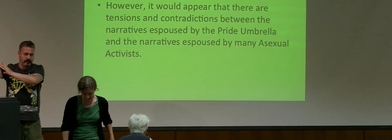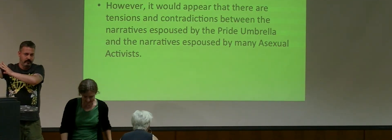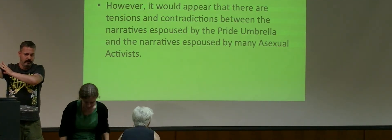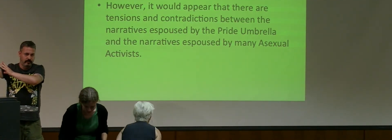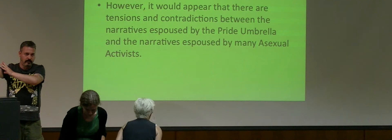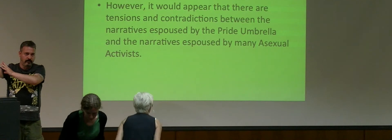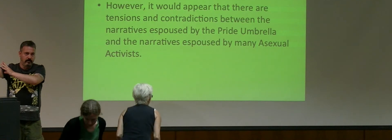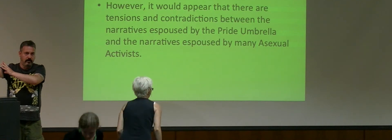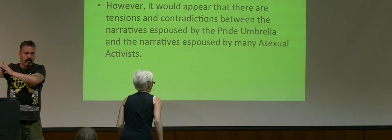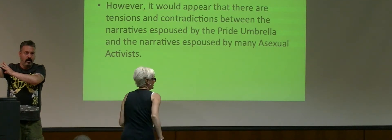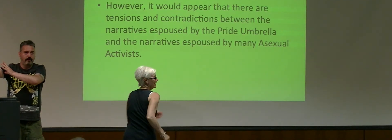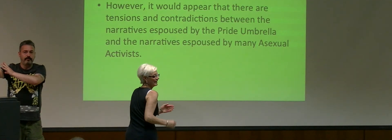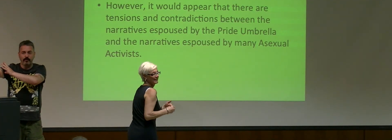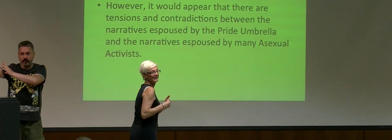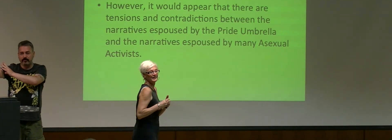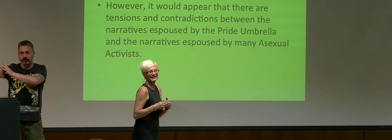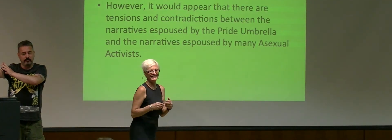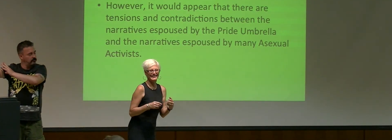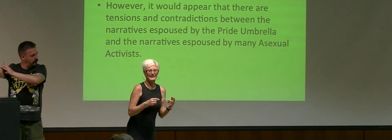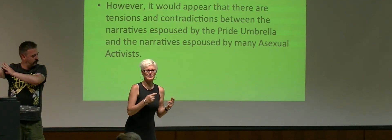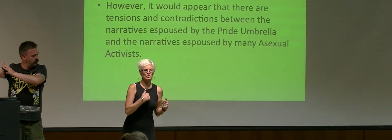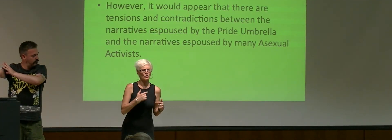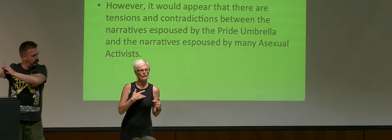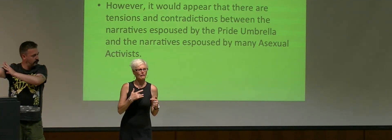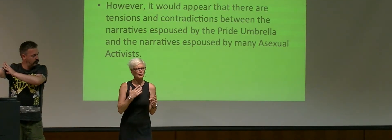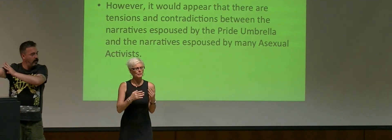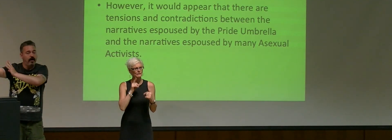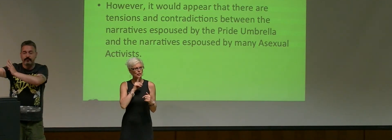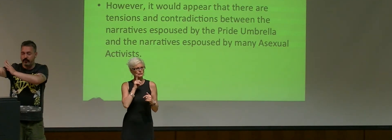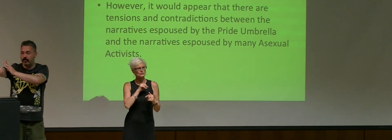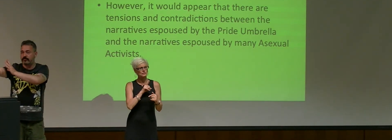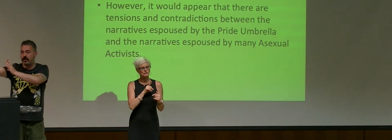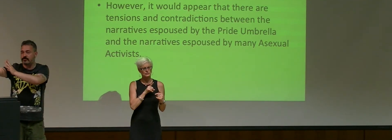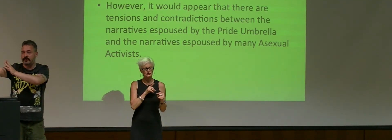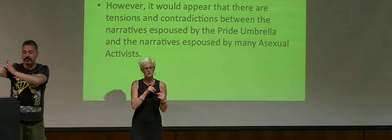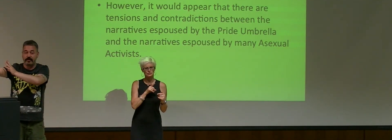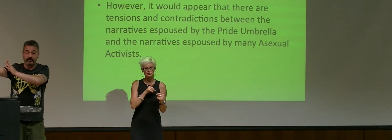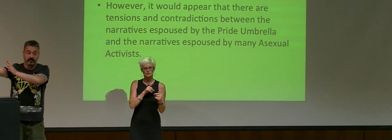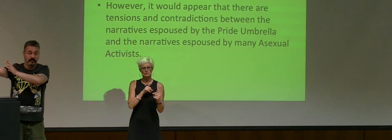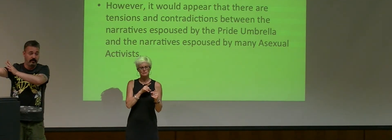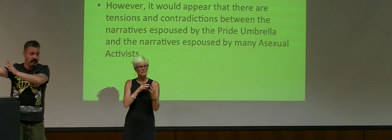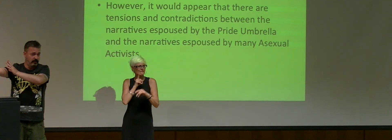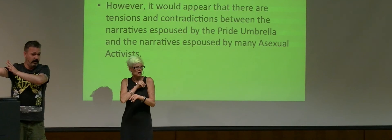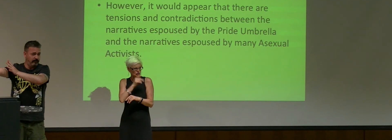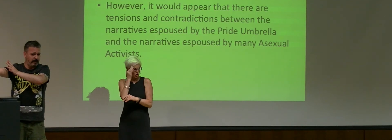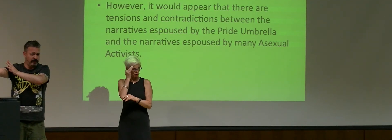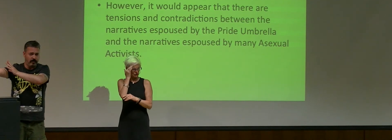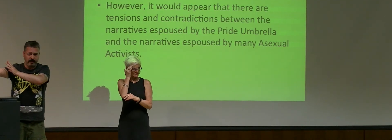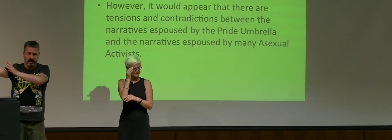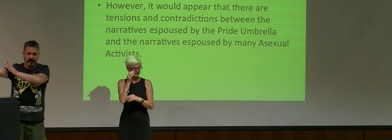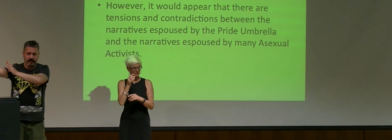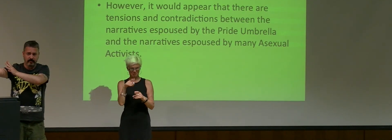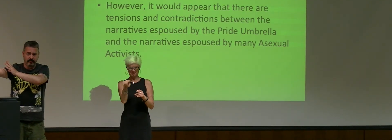of a false, a false consciousness. If people know what I mean?